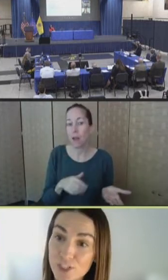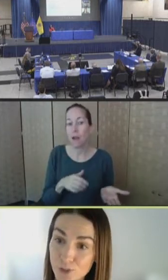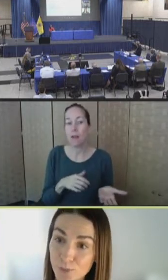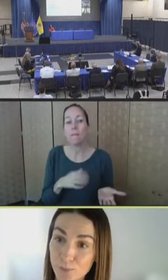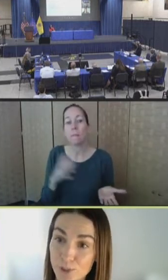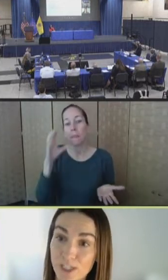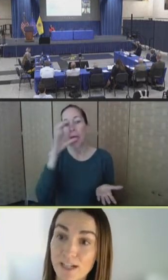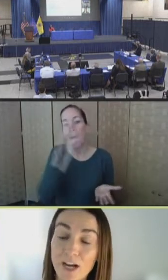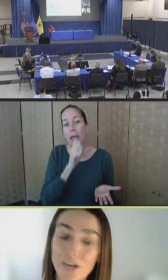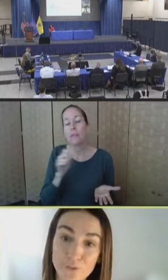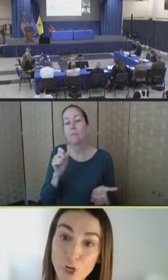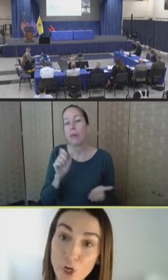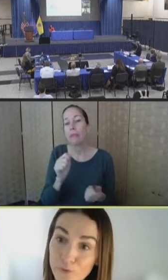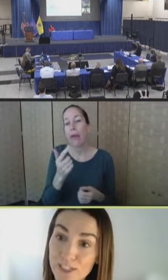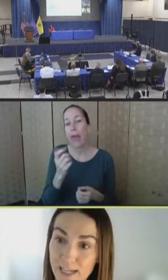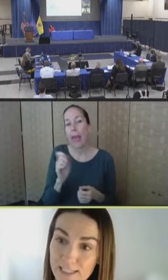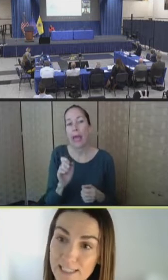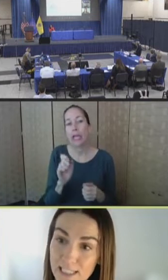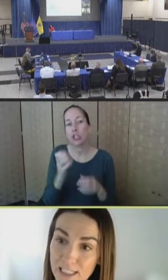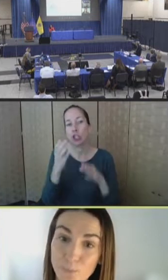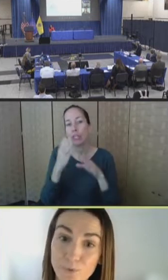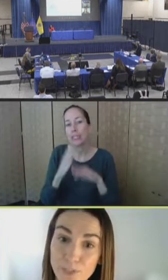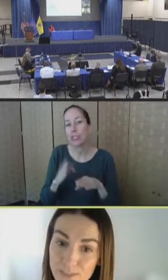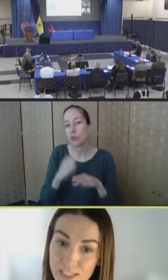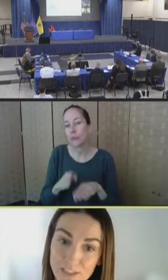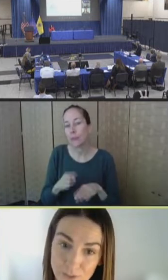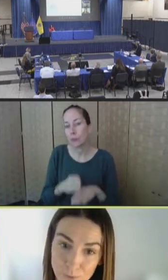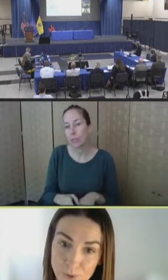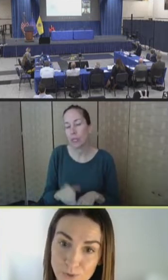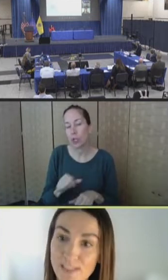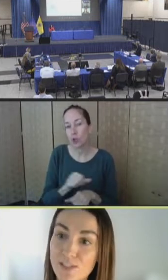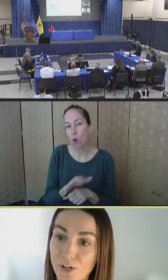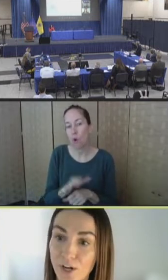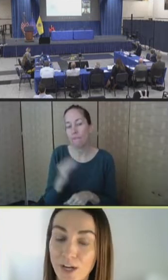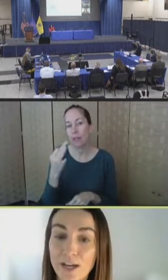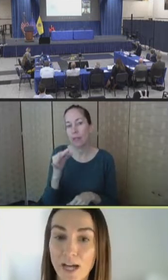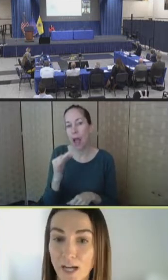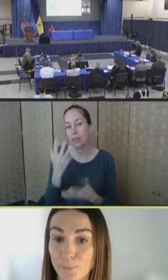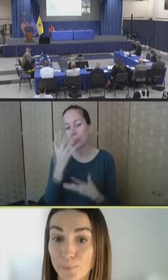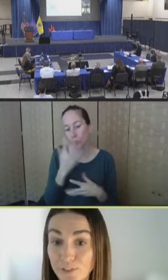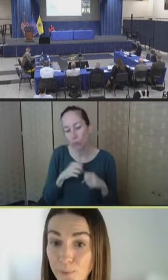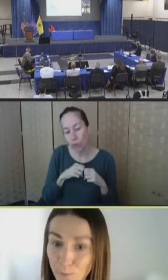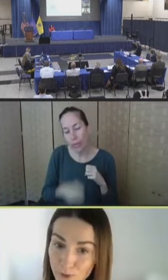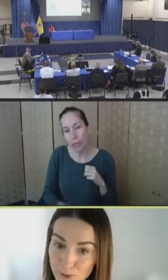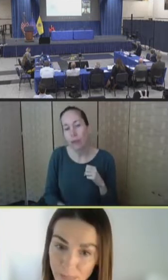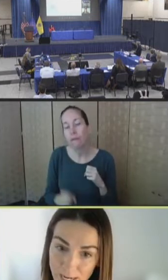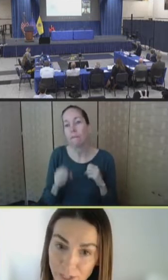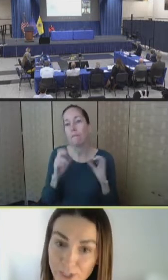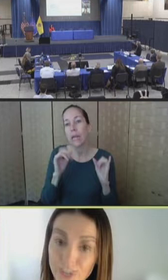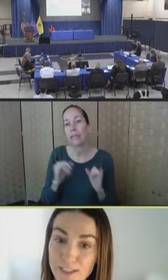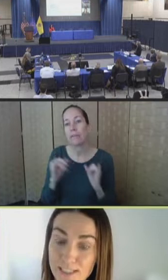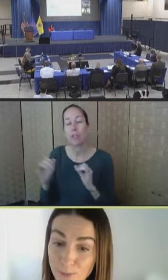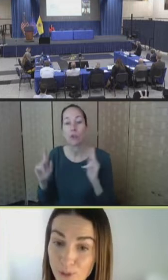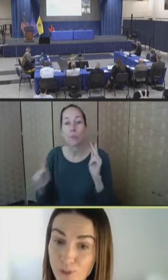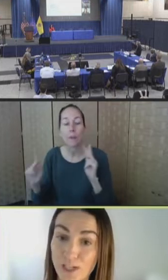distribution of COVID-19 bereaved individuals. This is our bereavement multiplier demonstrated